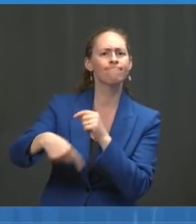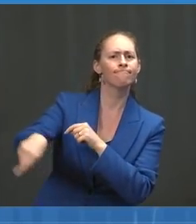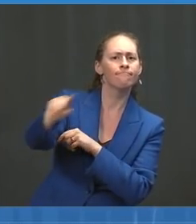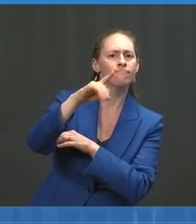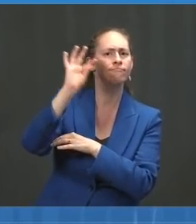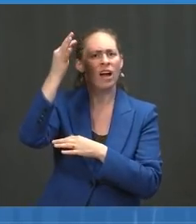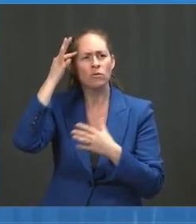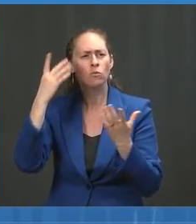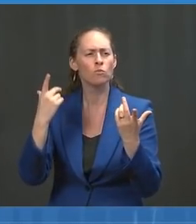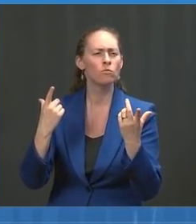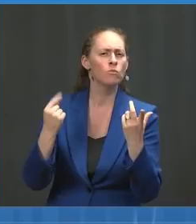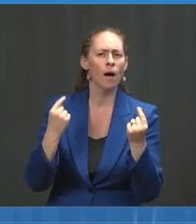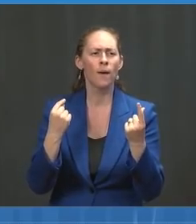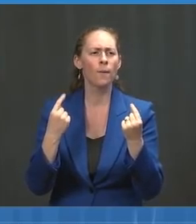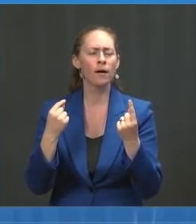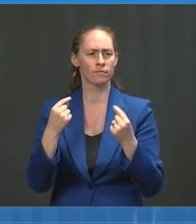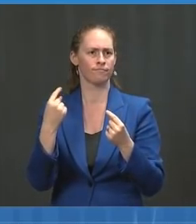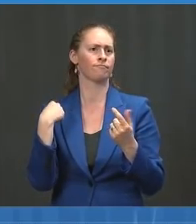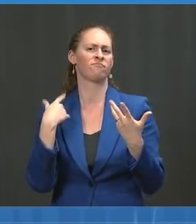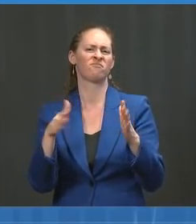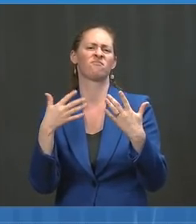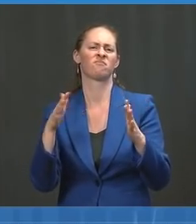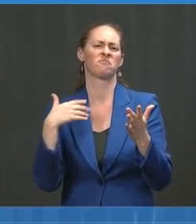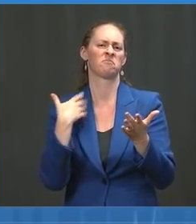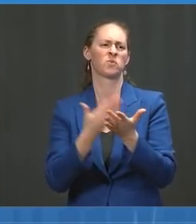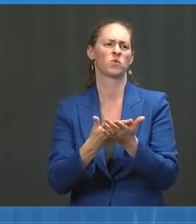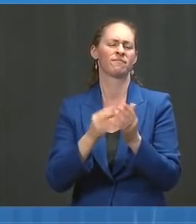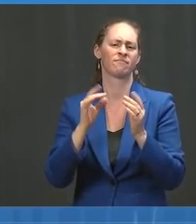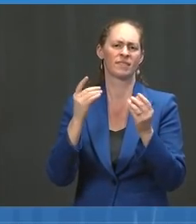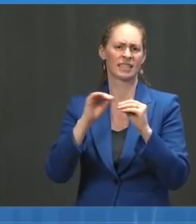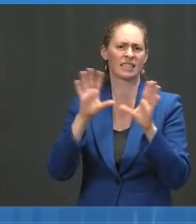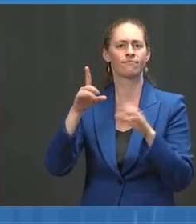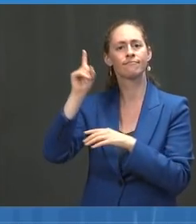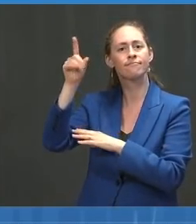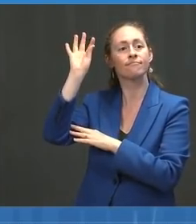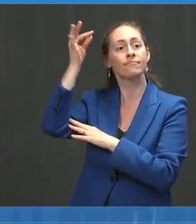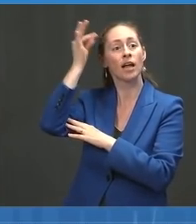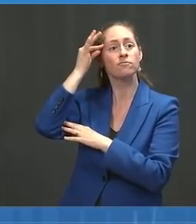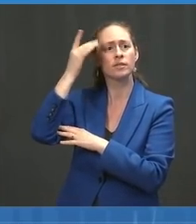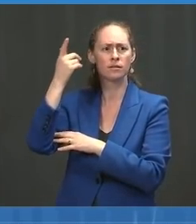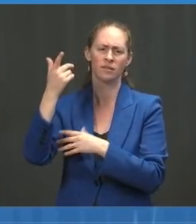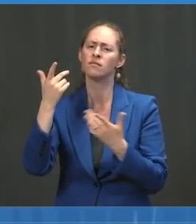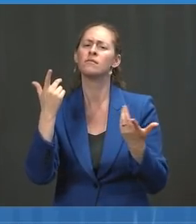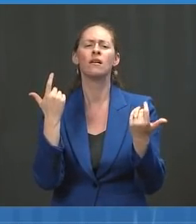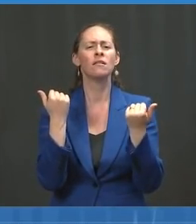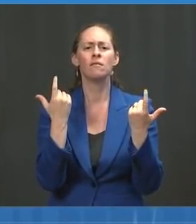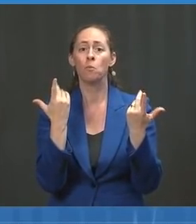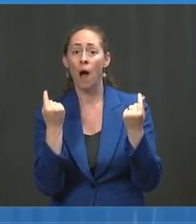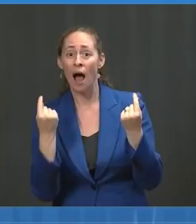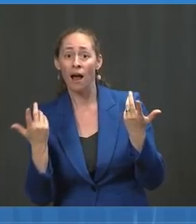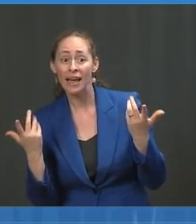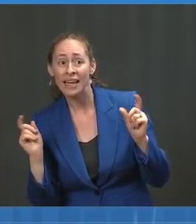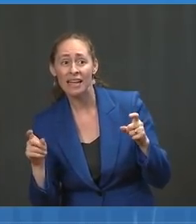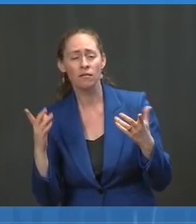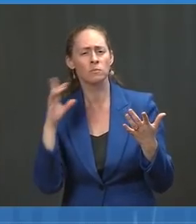that shows that we're willing to pull lever after lever, and we'll continue to look for additional measures